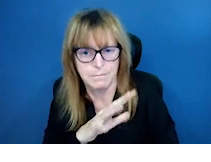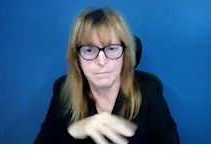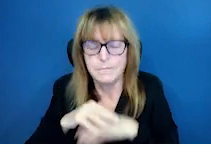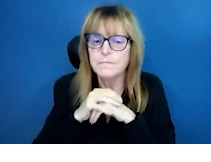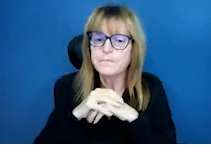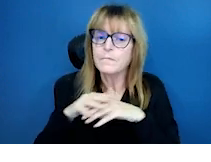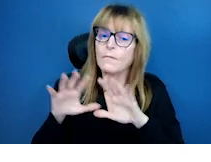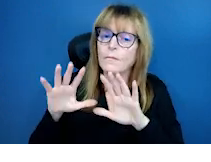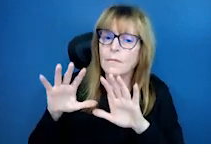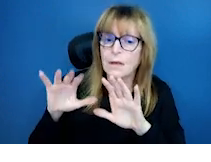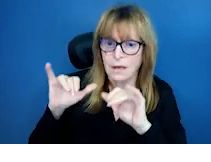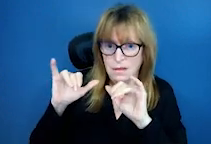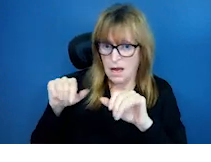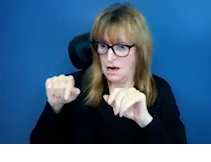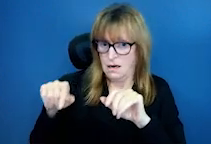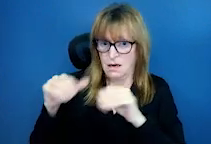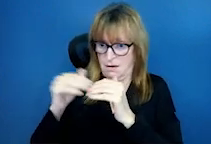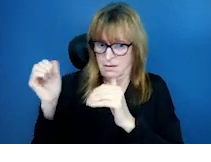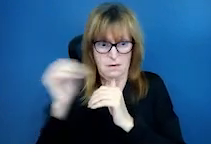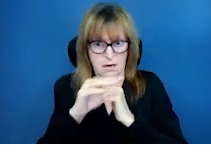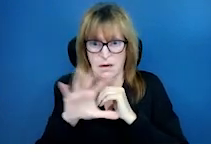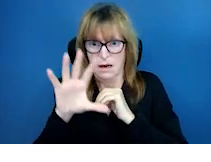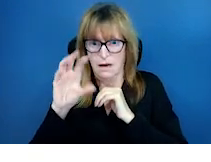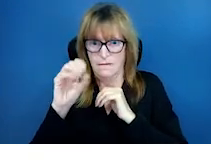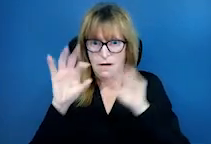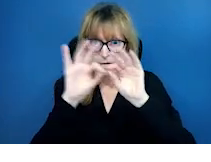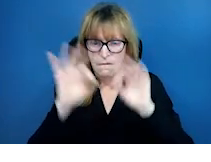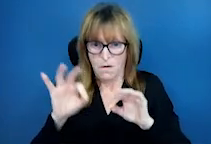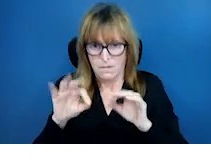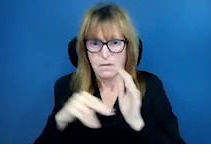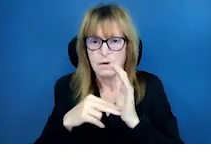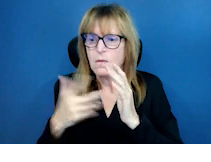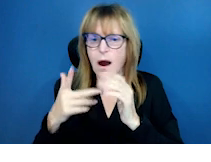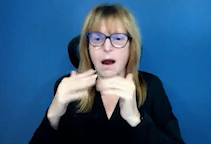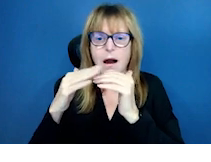We would then add $5 for each federal tax return filed, for